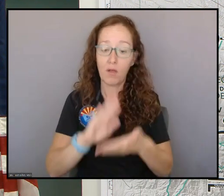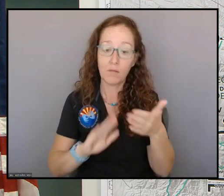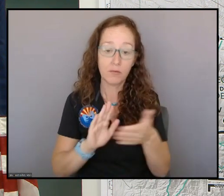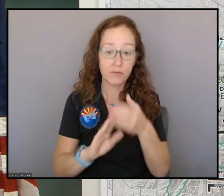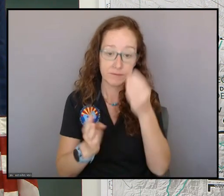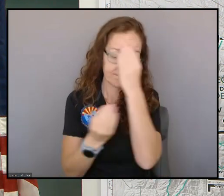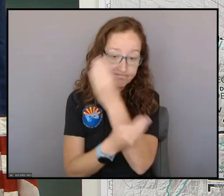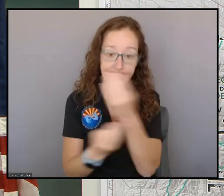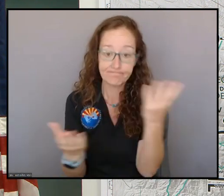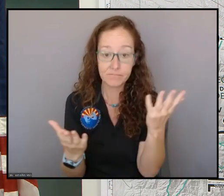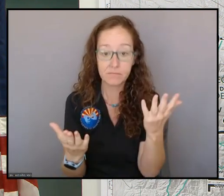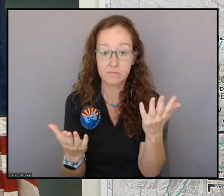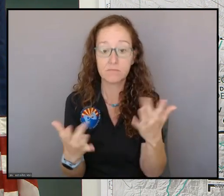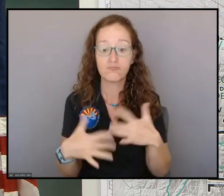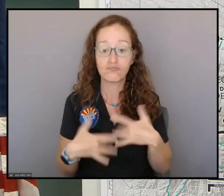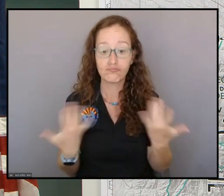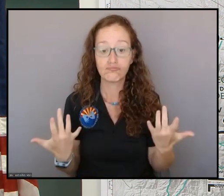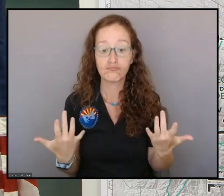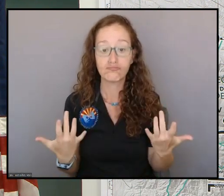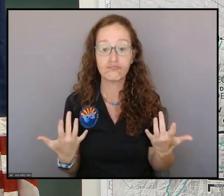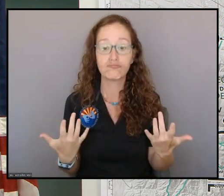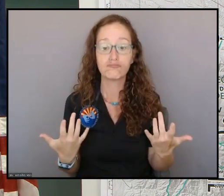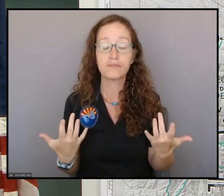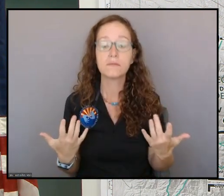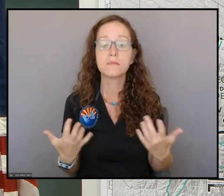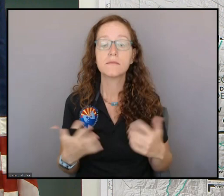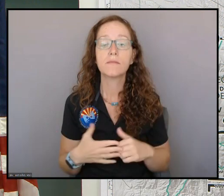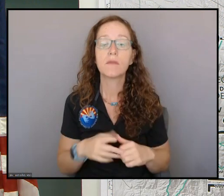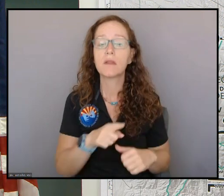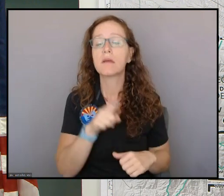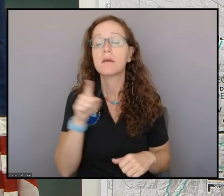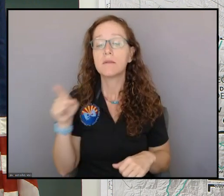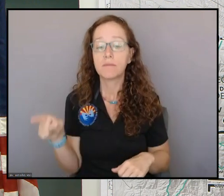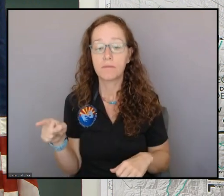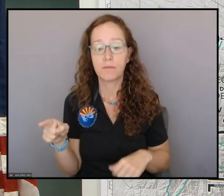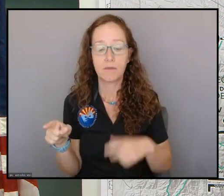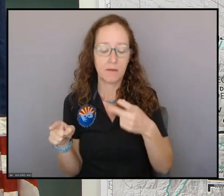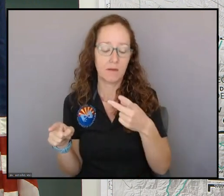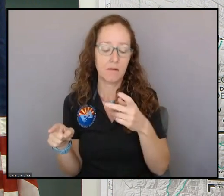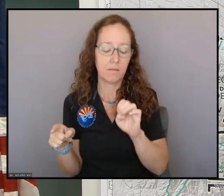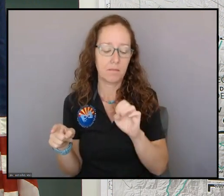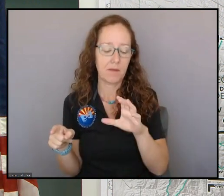that. Coming out into the Pecos Canyon corridor over